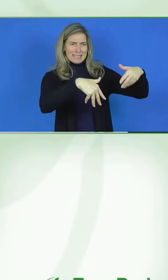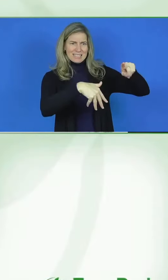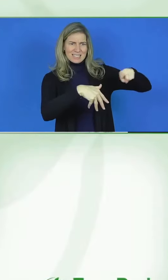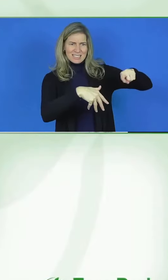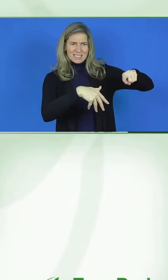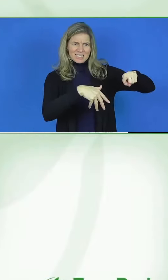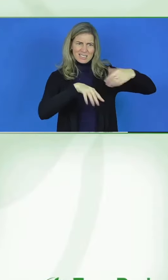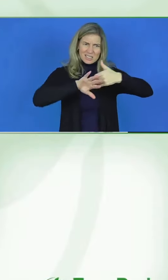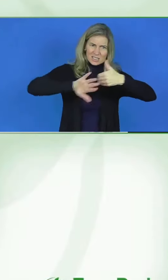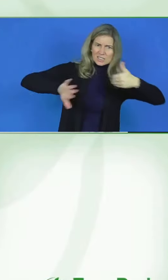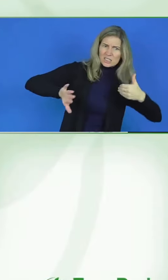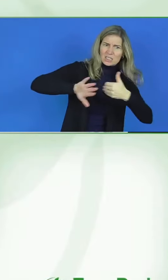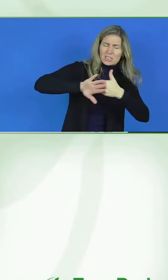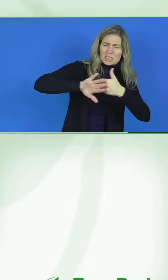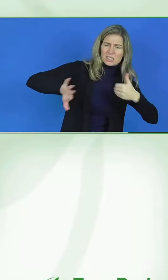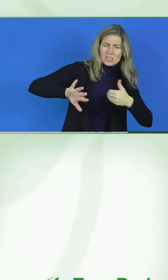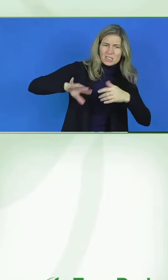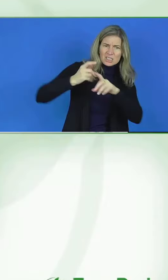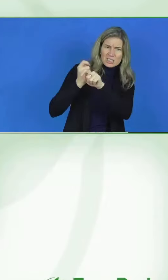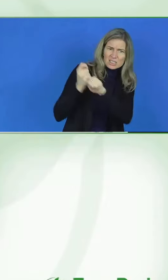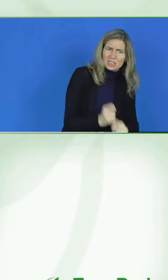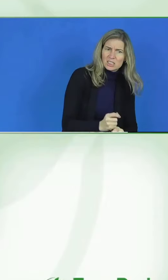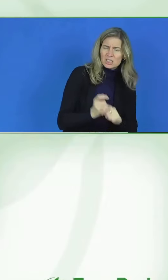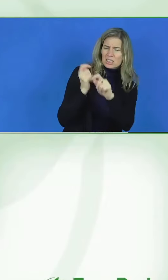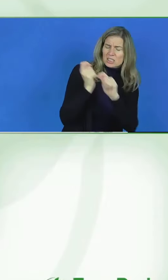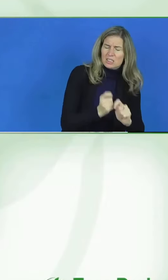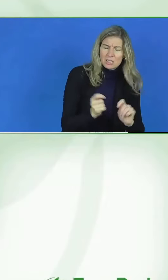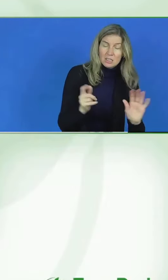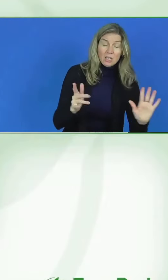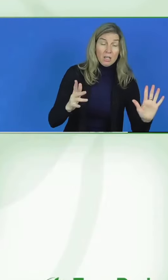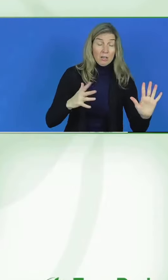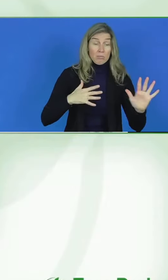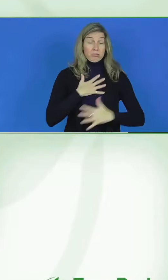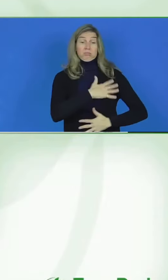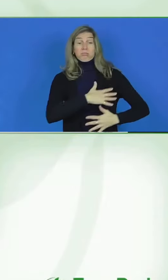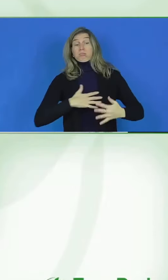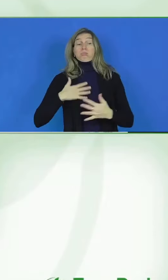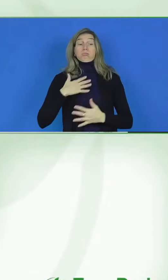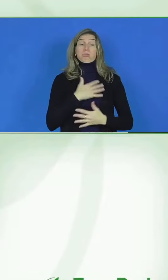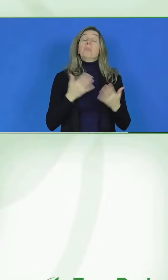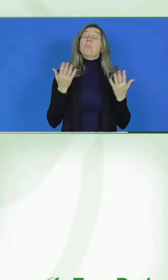Now Inclusion International, work with Down's syndrome international over the last couple of years.